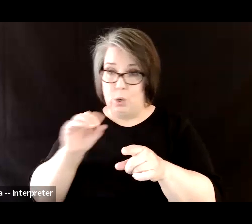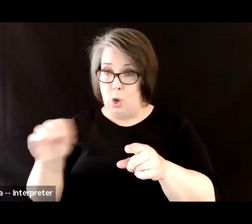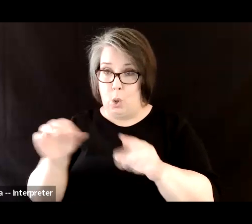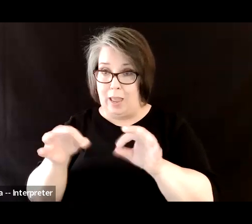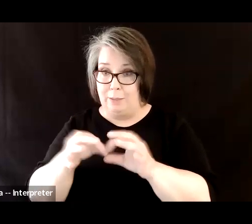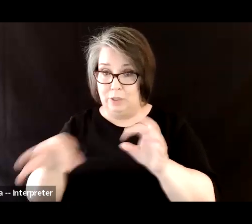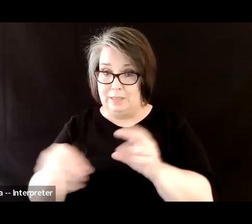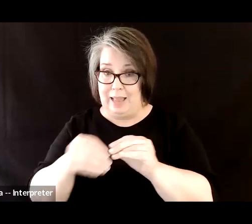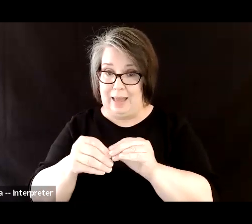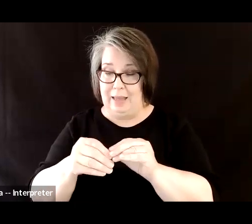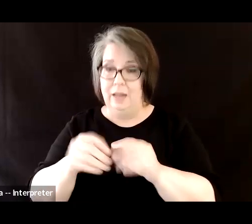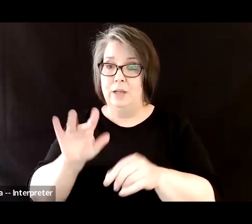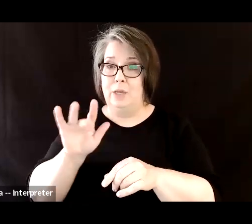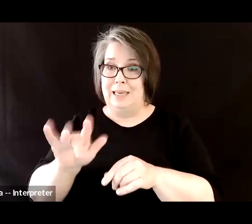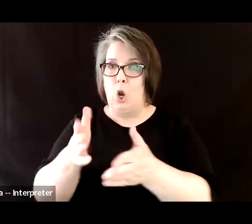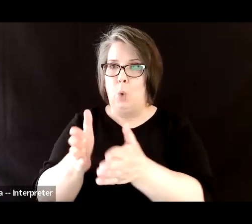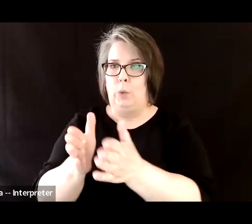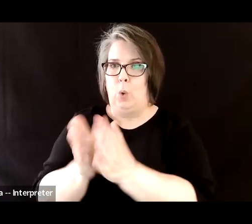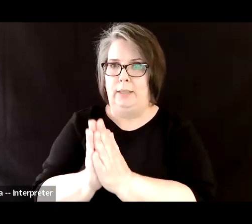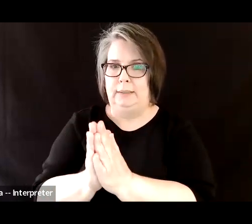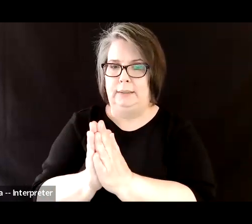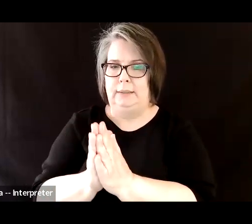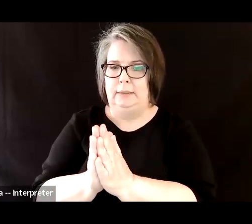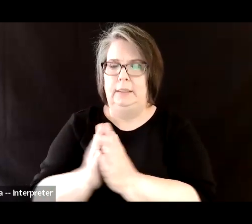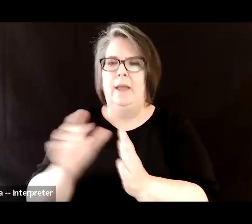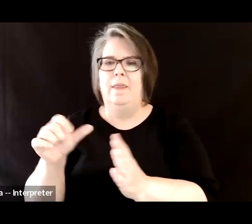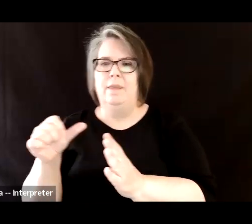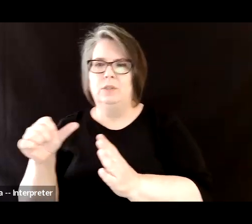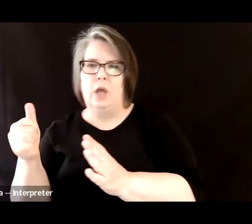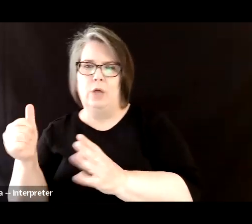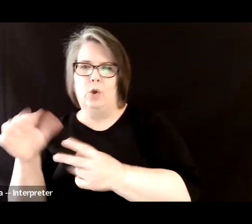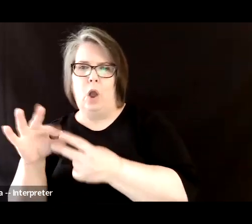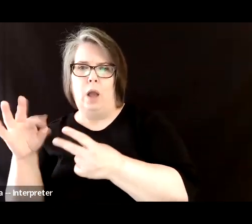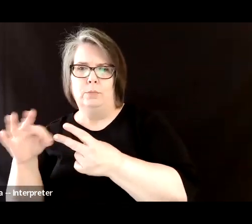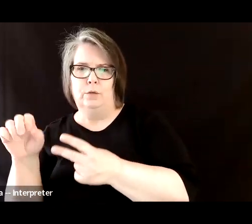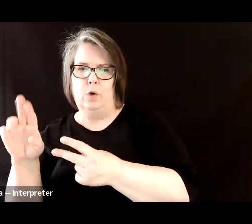All you need to do is click request. There is another option for upload which we will cover later on.